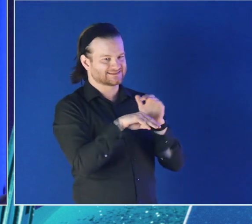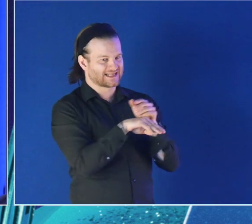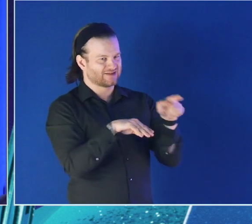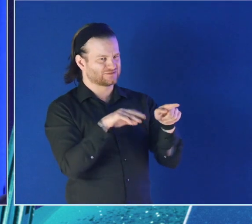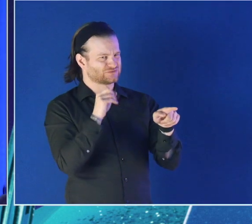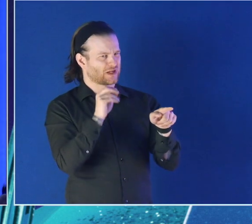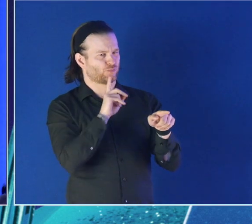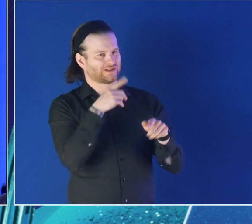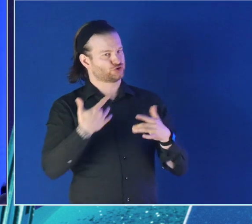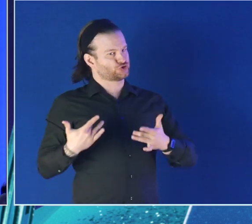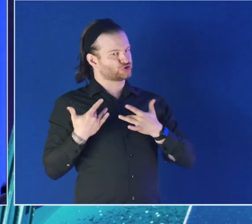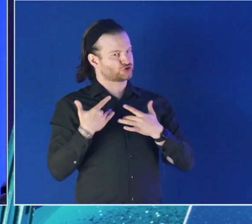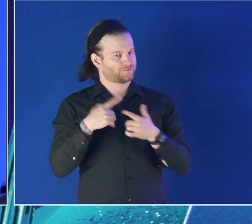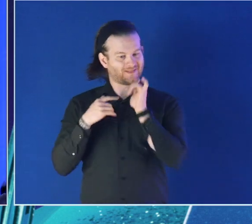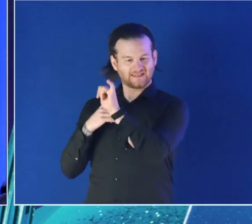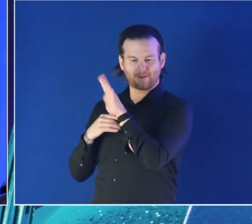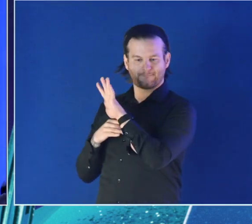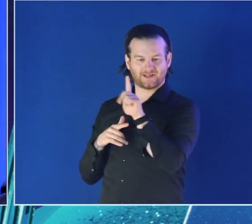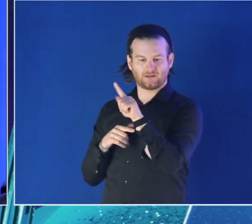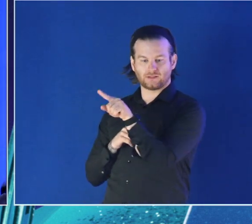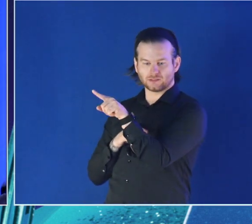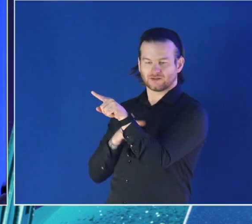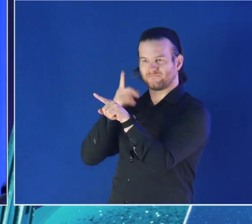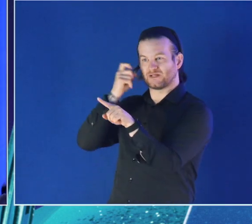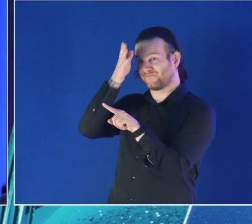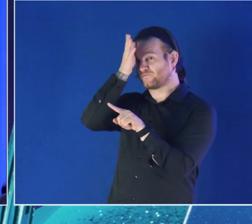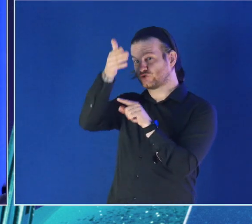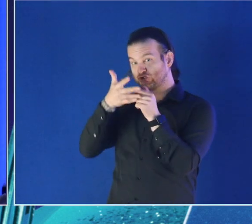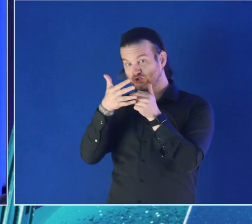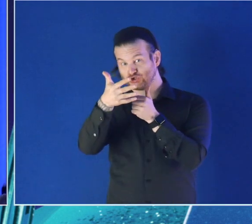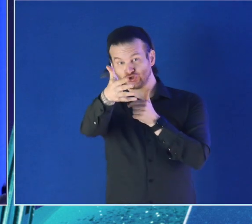honestly, is these tools. How AI integrates is going to allow our friends,